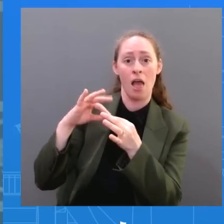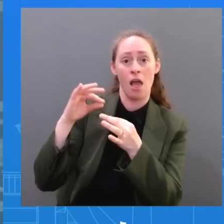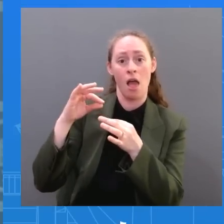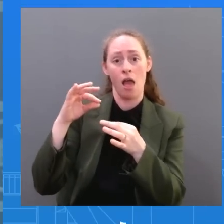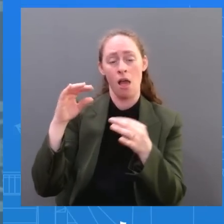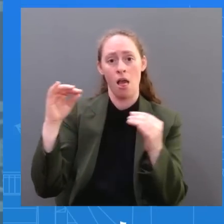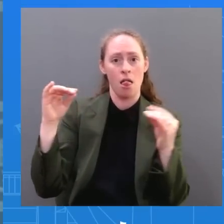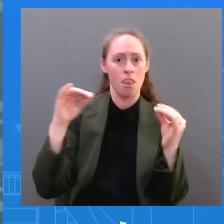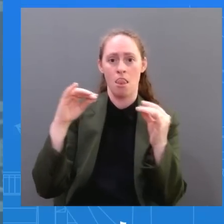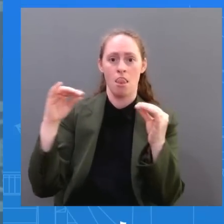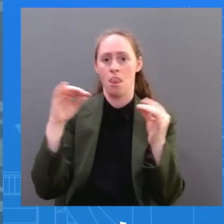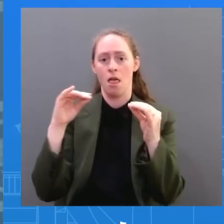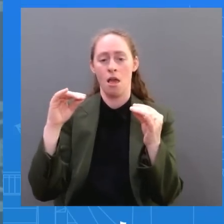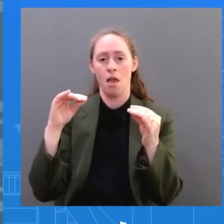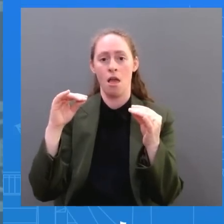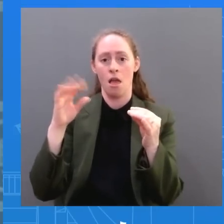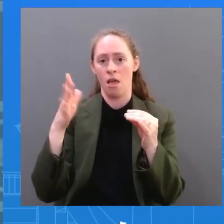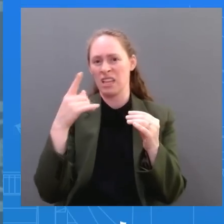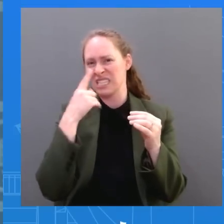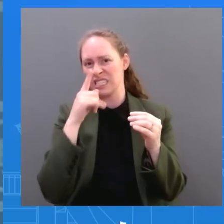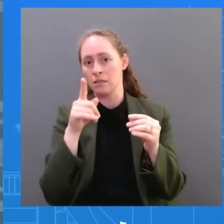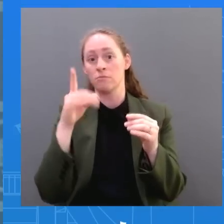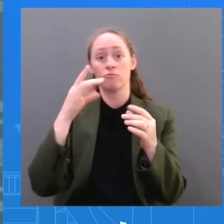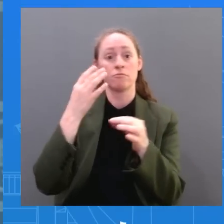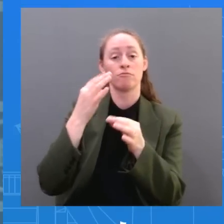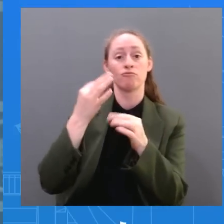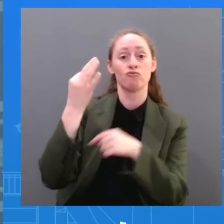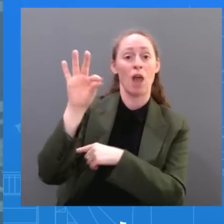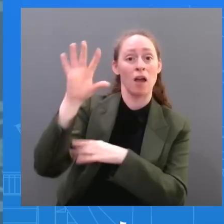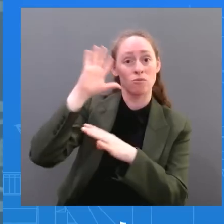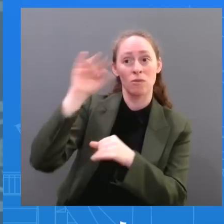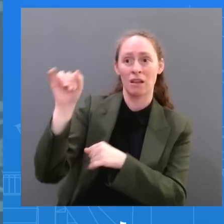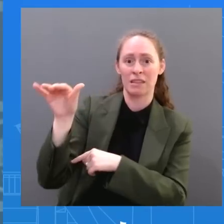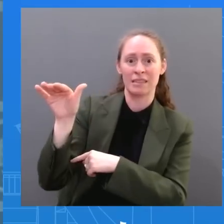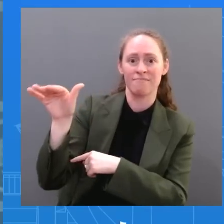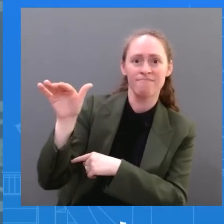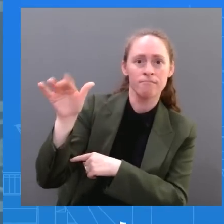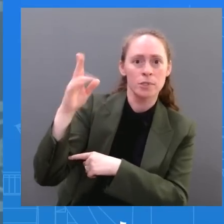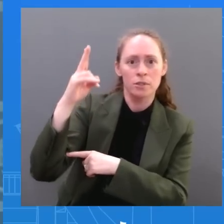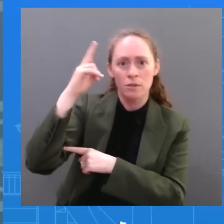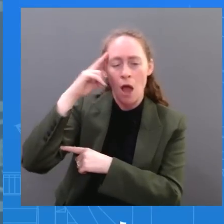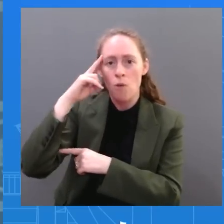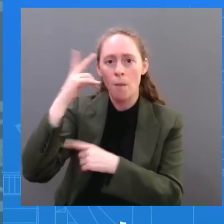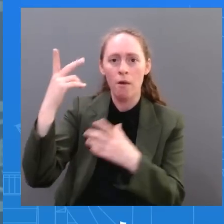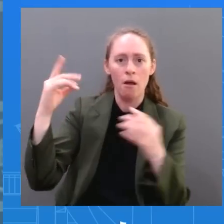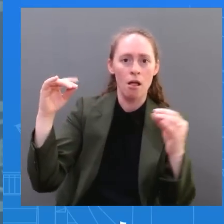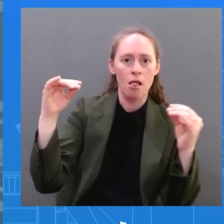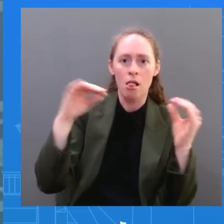But what I can say is, as we know, the early week of Jan- -- of June, the OPEC+ announced